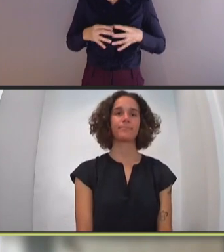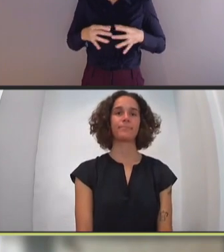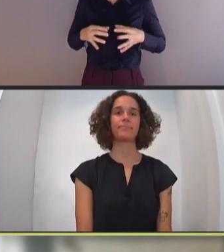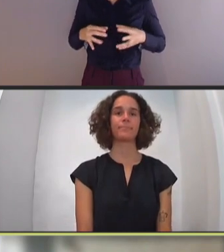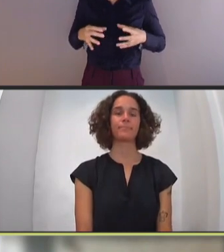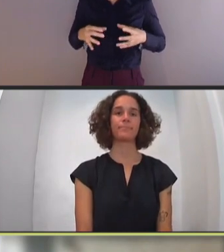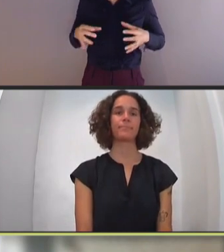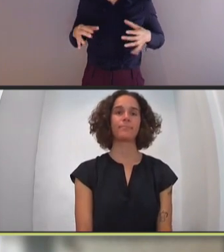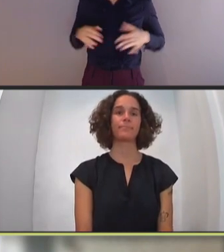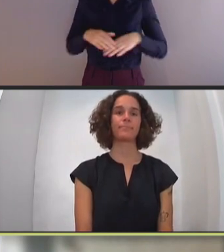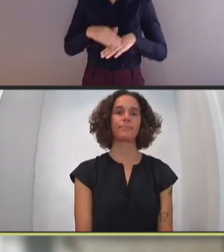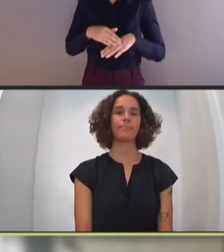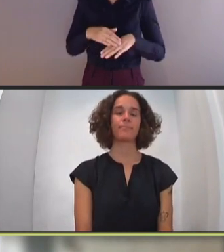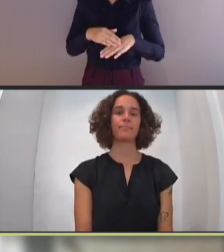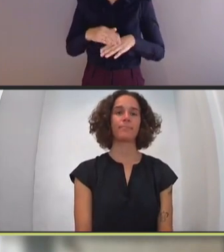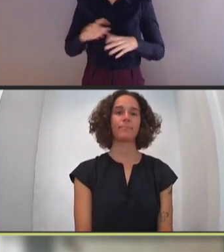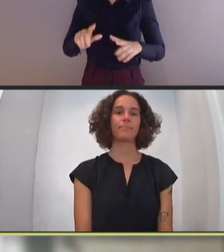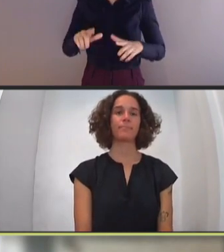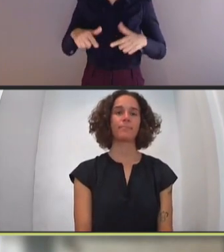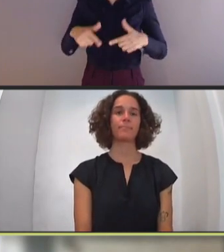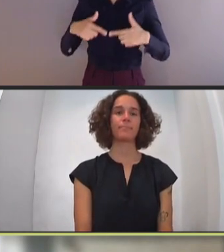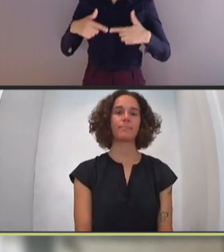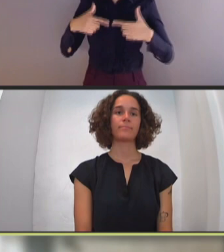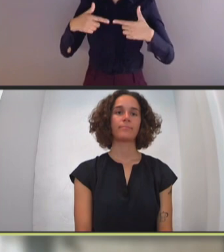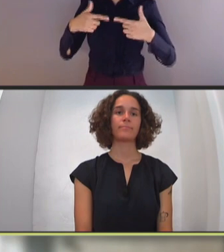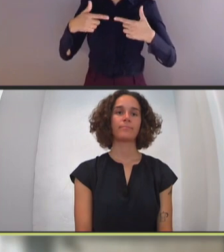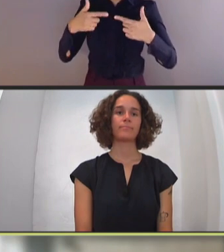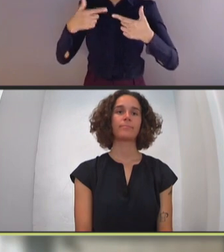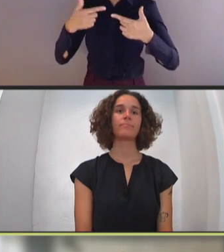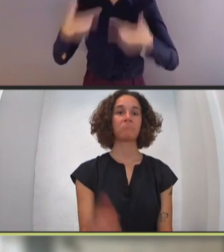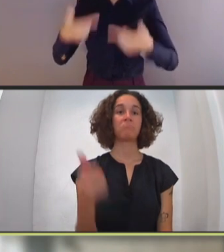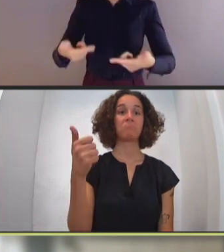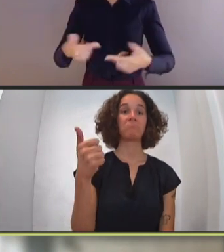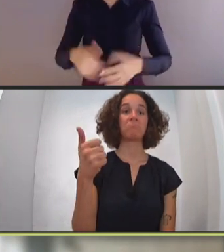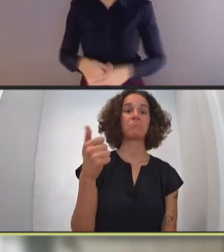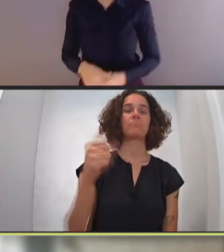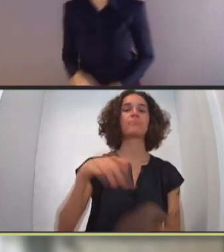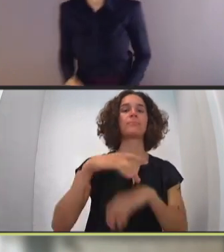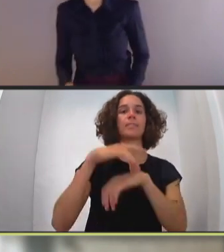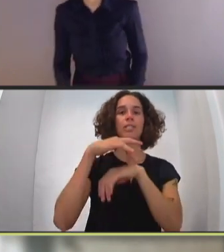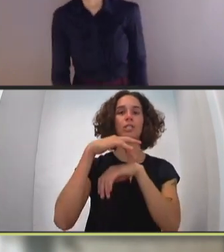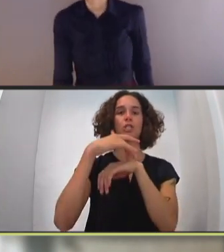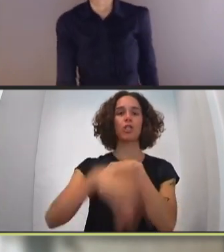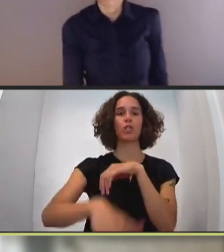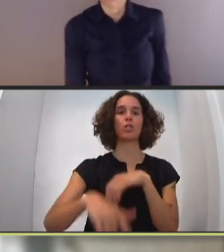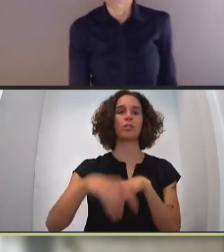there is this early phase of response, and then you have the chronic phase of the response. I